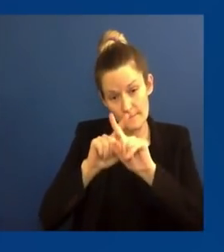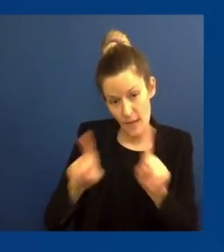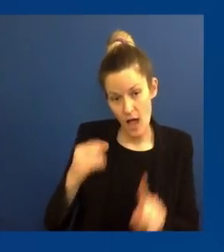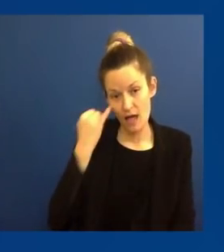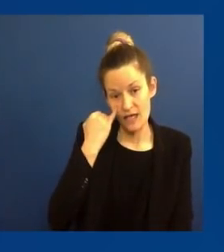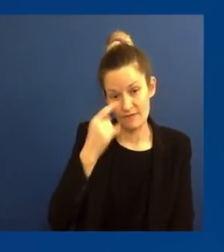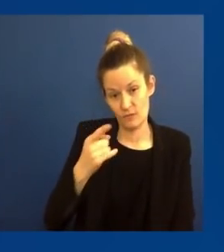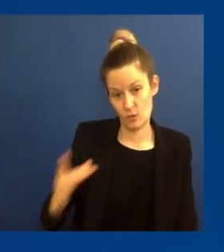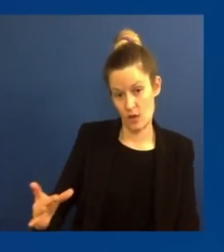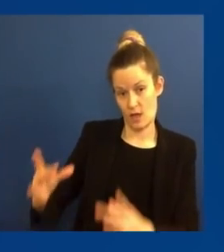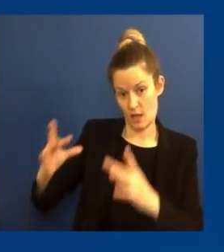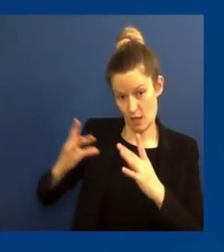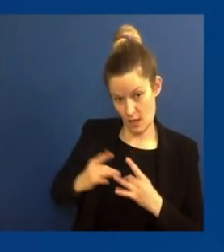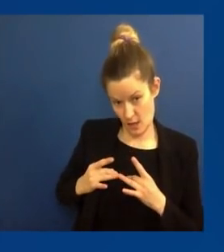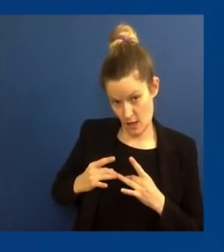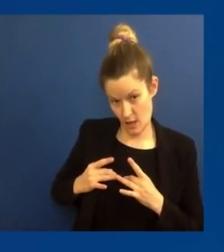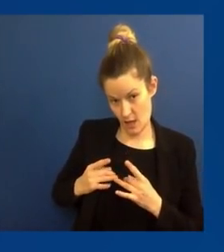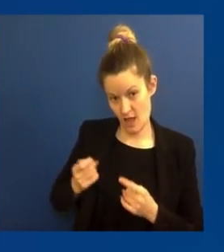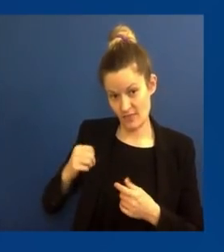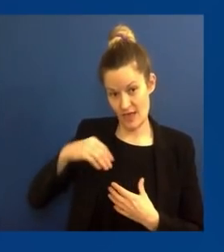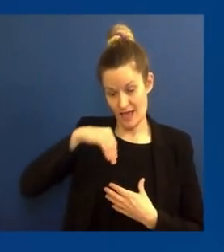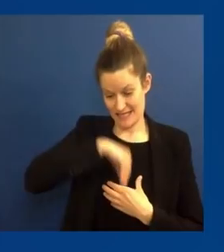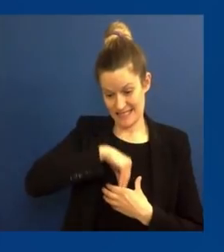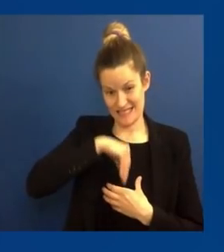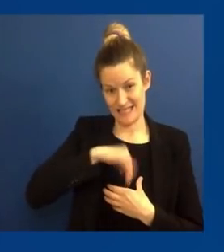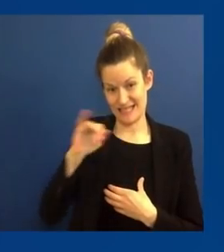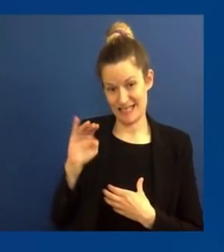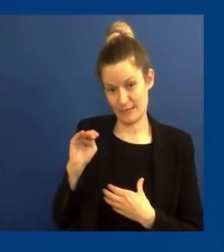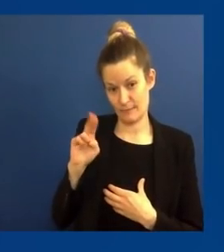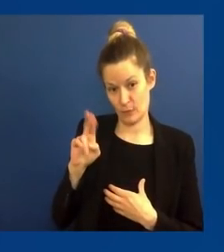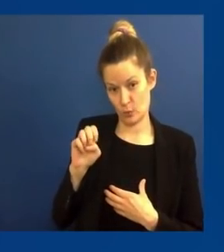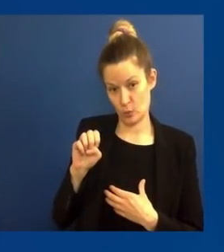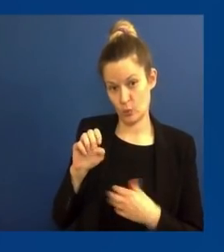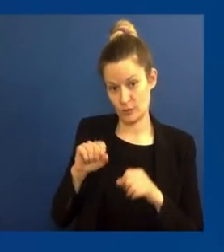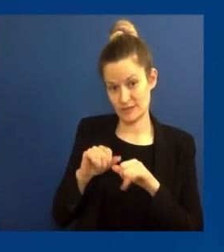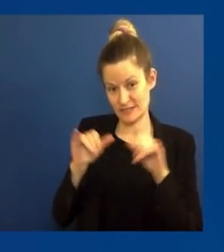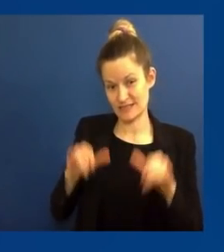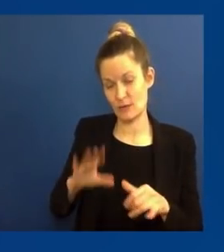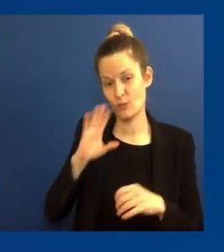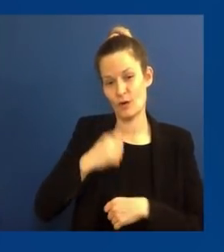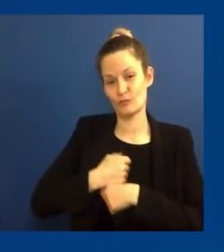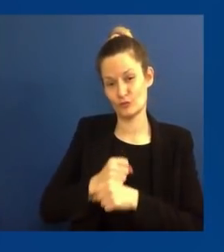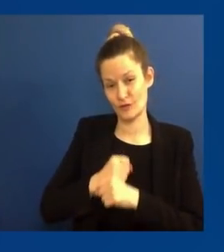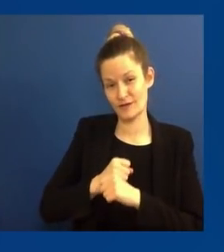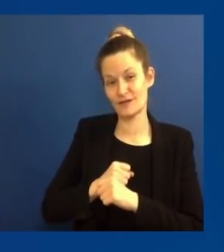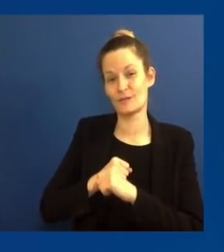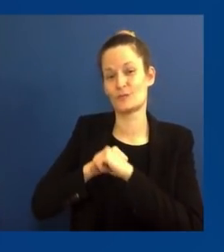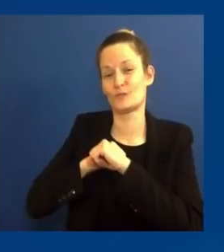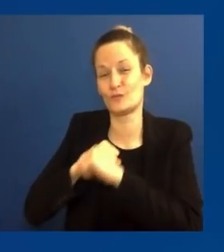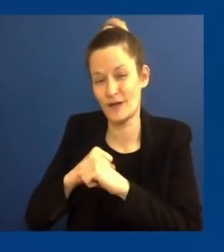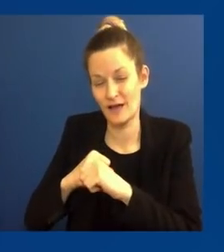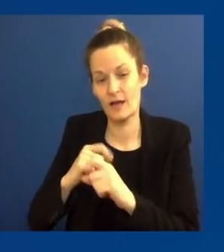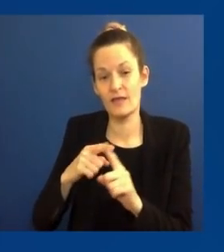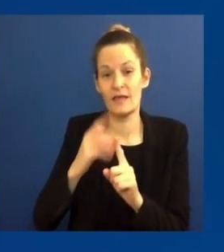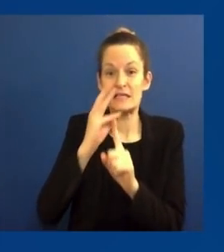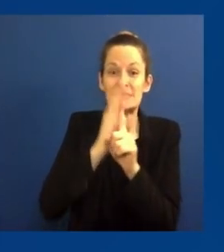that you will be re-infected with the same variant. We've seen reinfections, but those are mostly in people